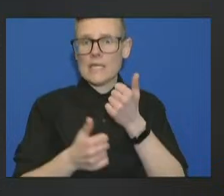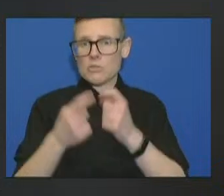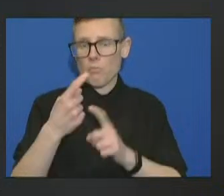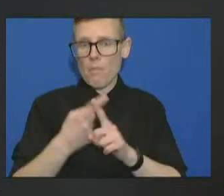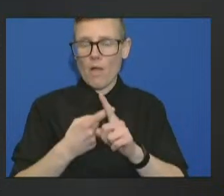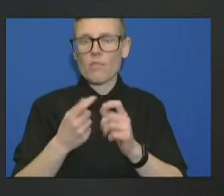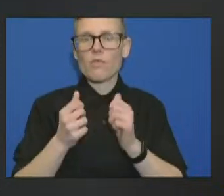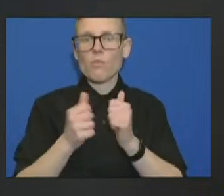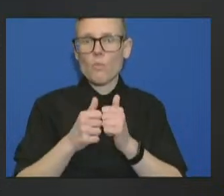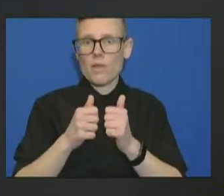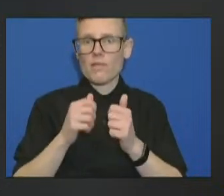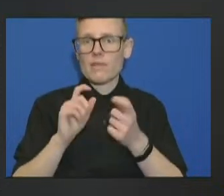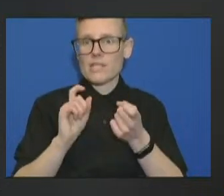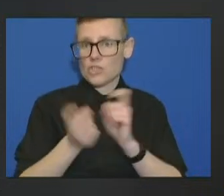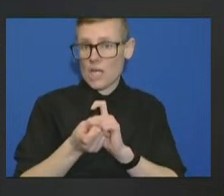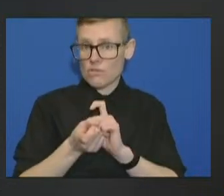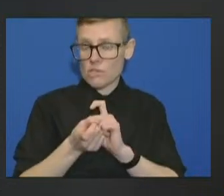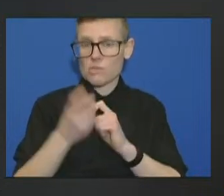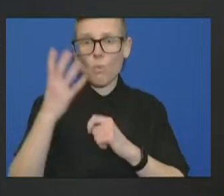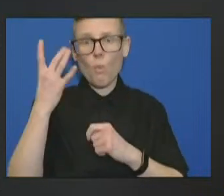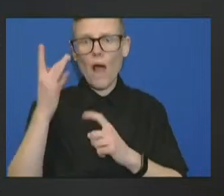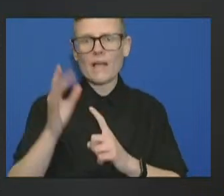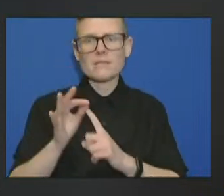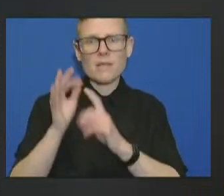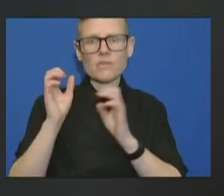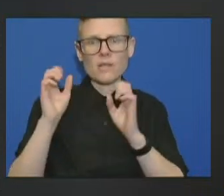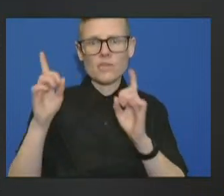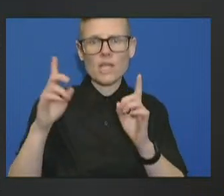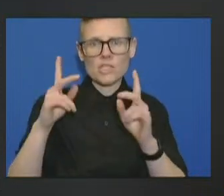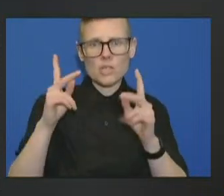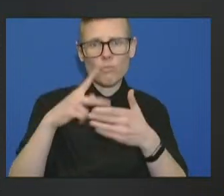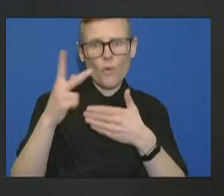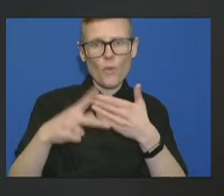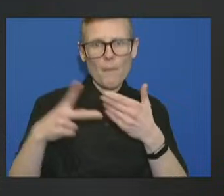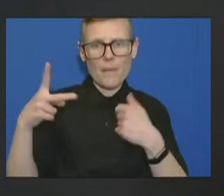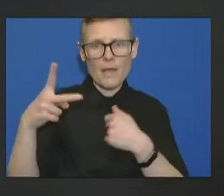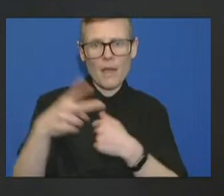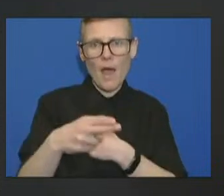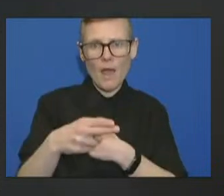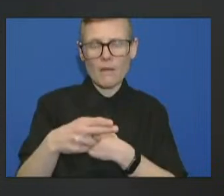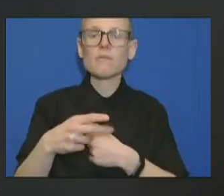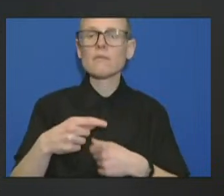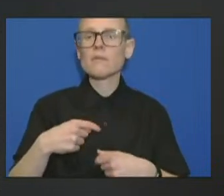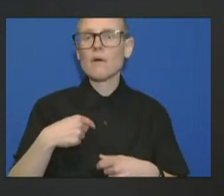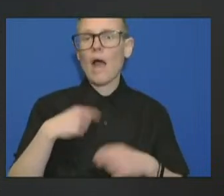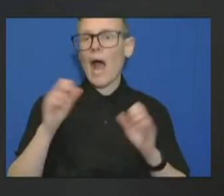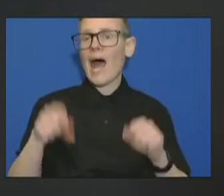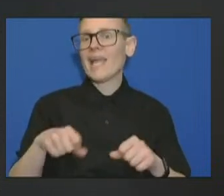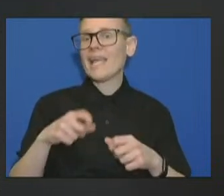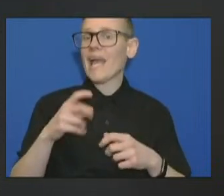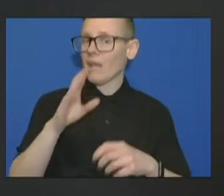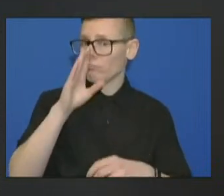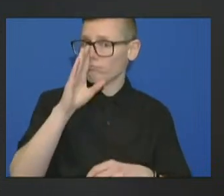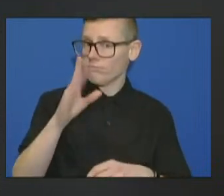with children and families each month. With these changes, why